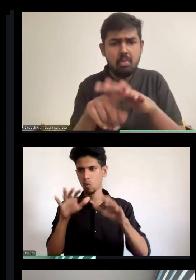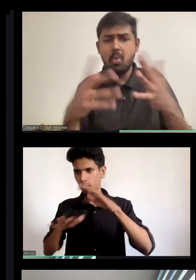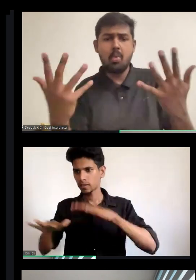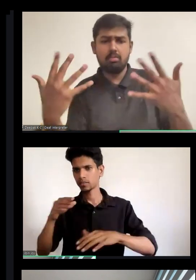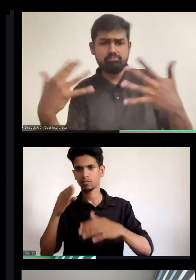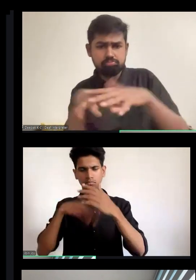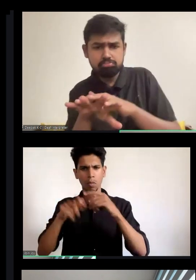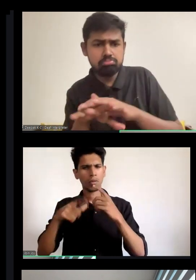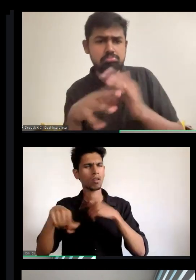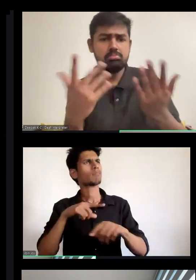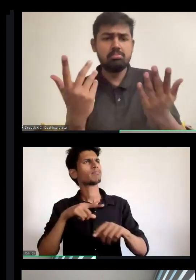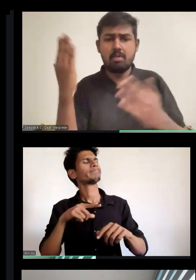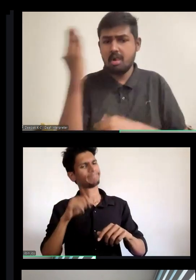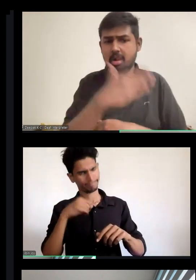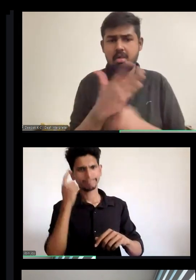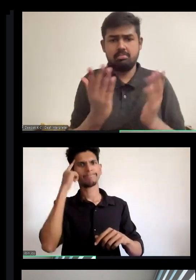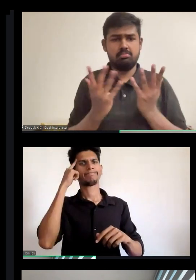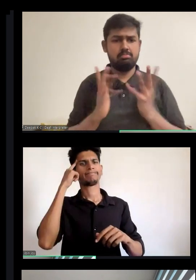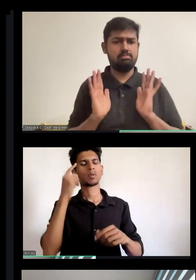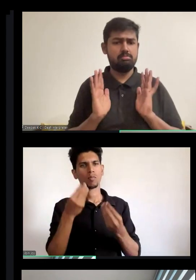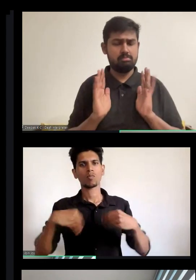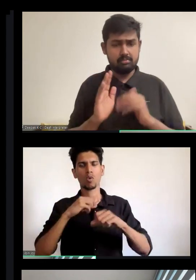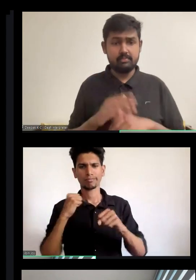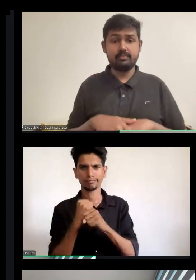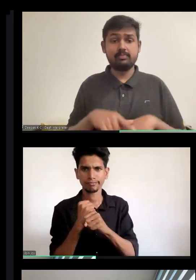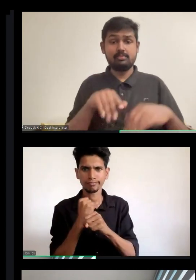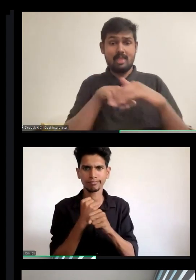be. And when you produce more, there's economic contribution.